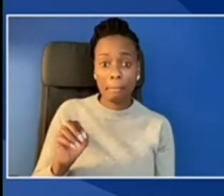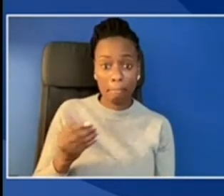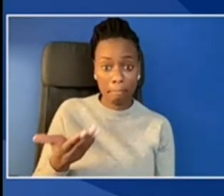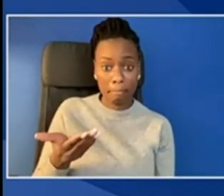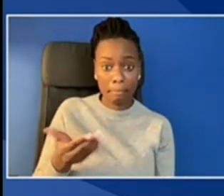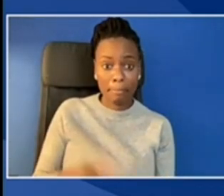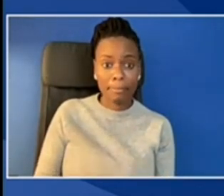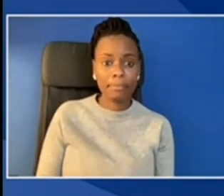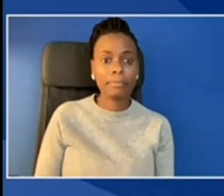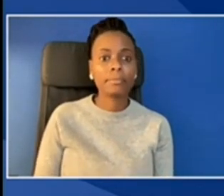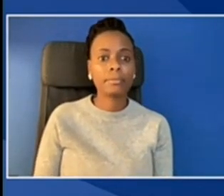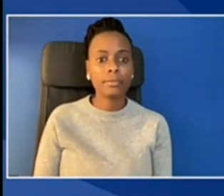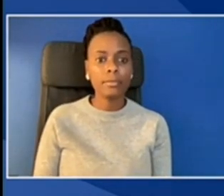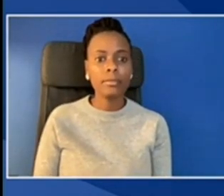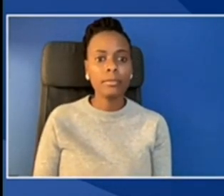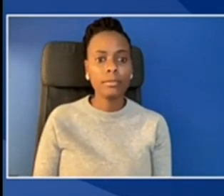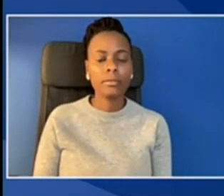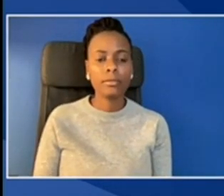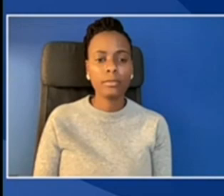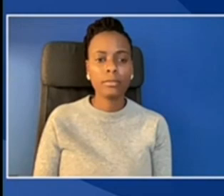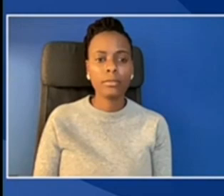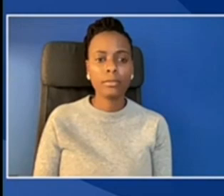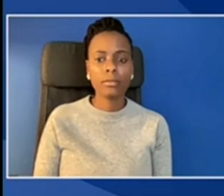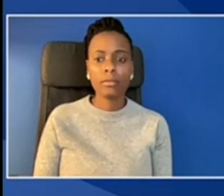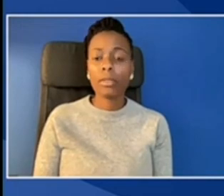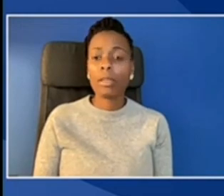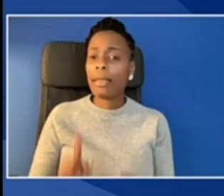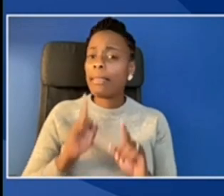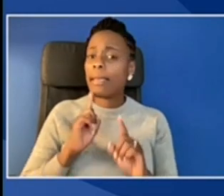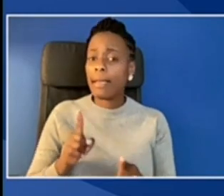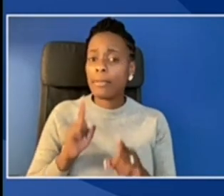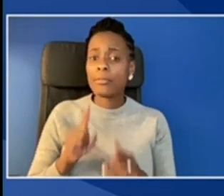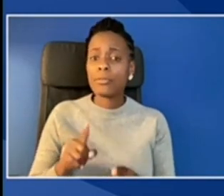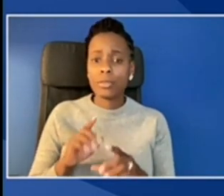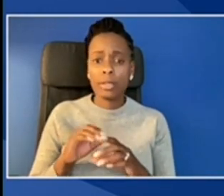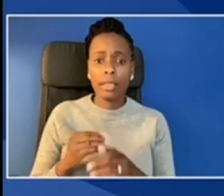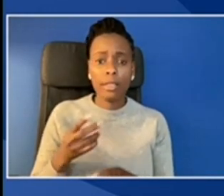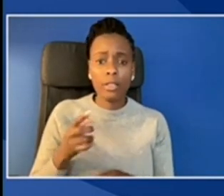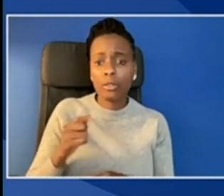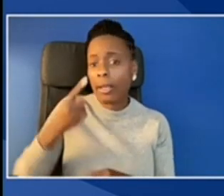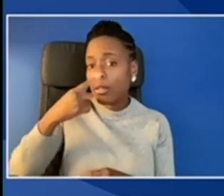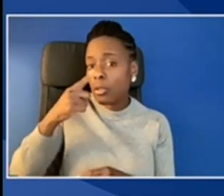Can the answers that were dropped in the chat be redropped again? They're not there.